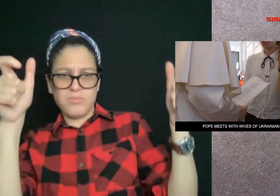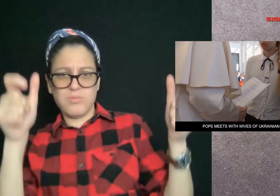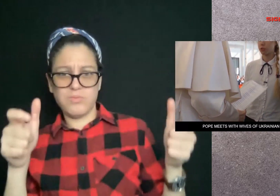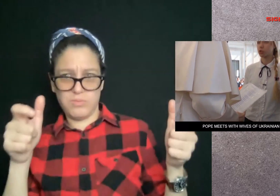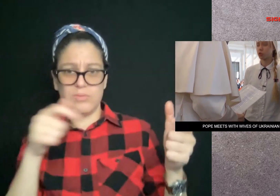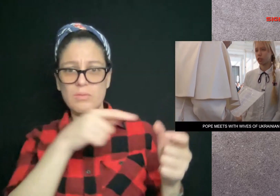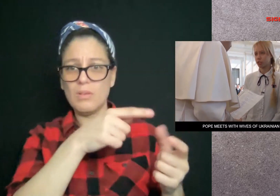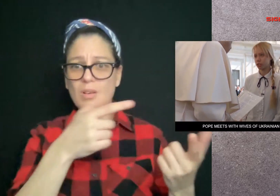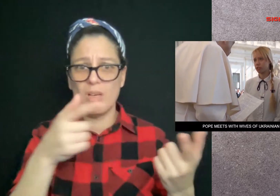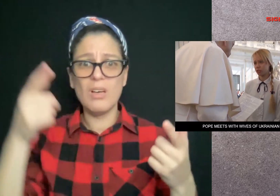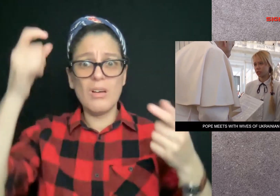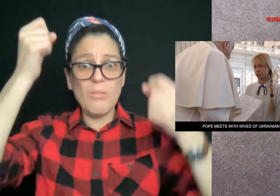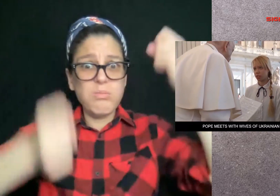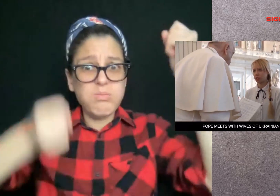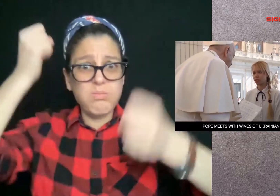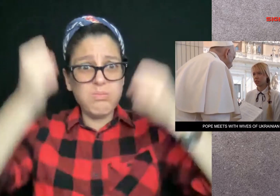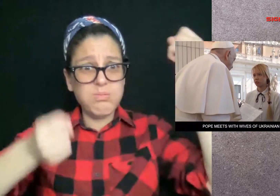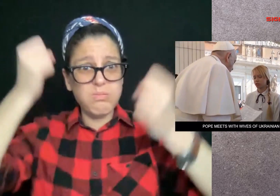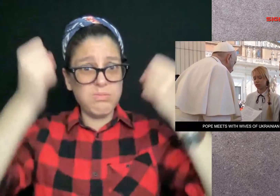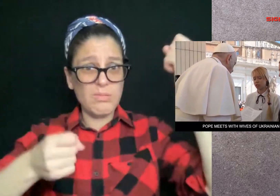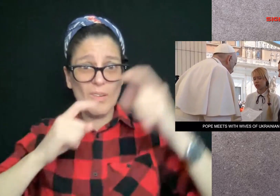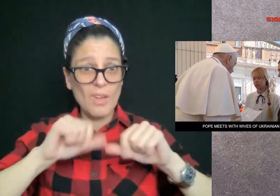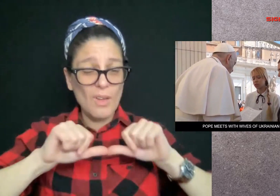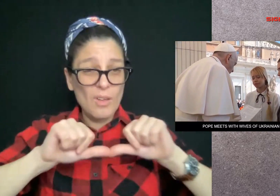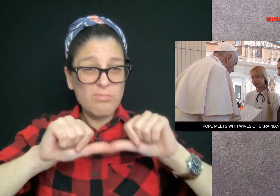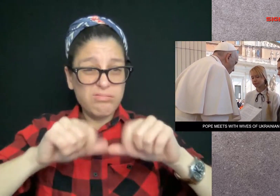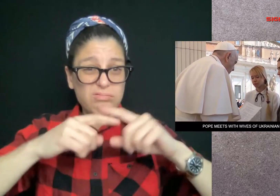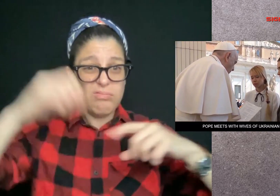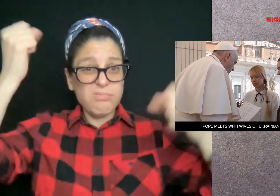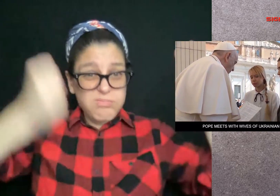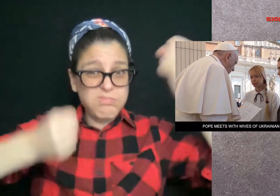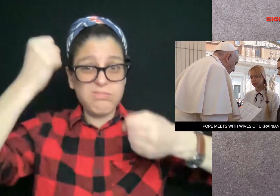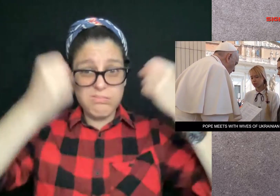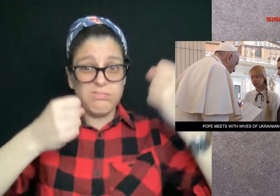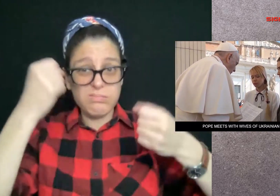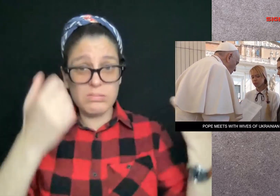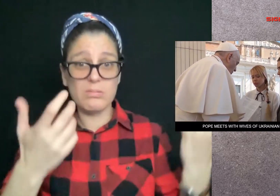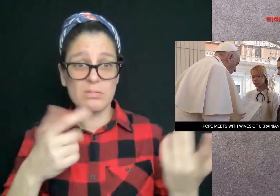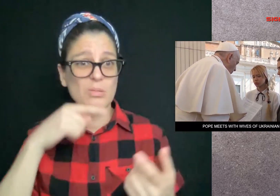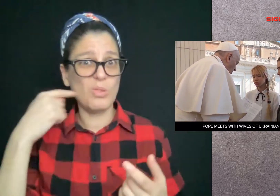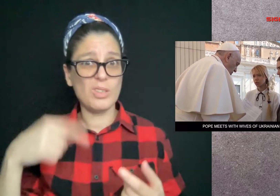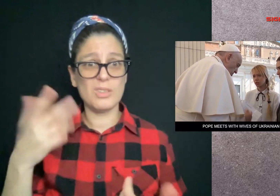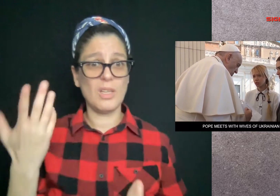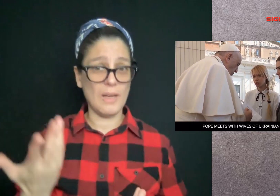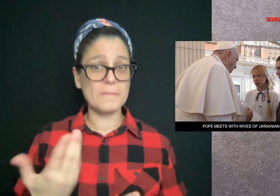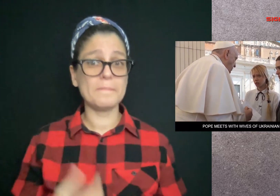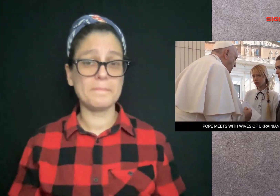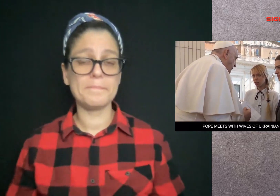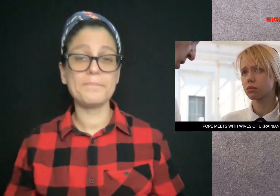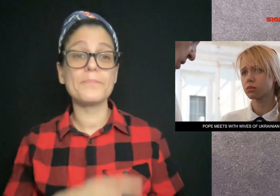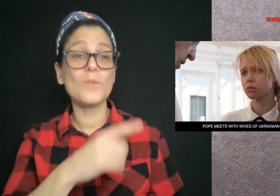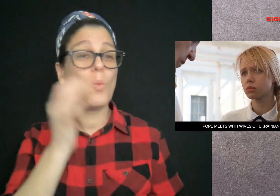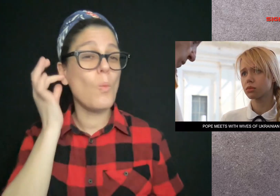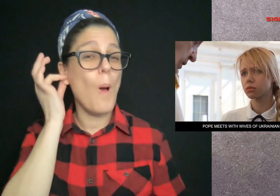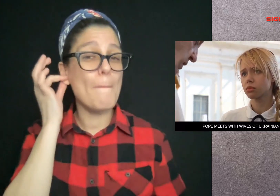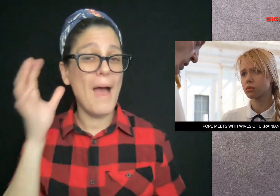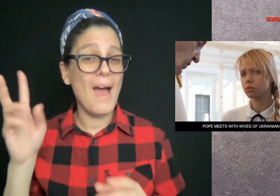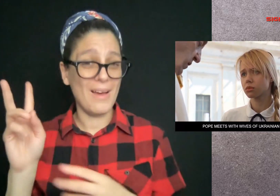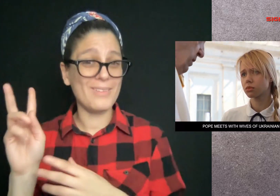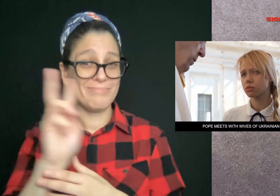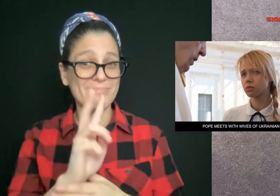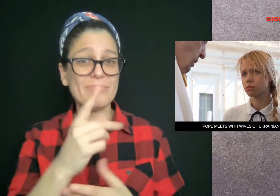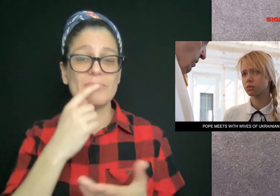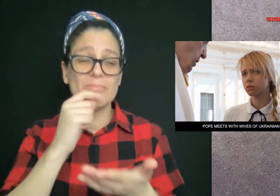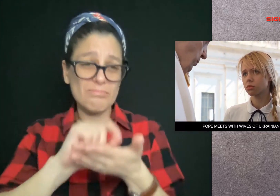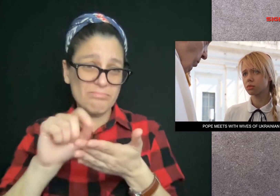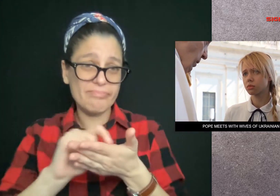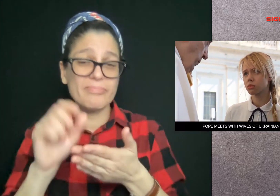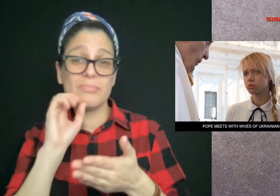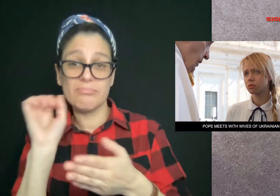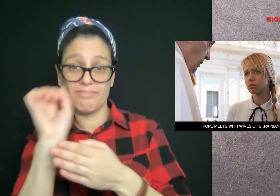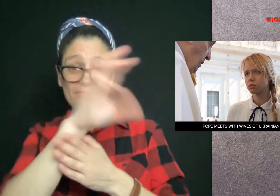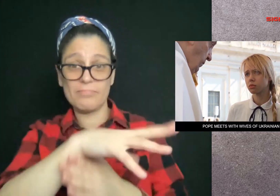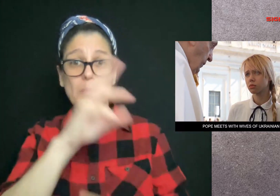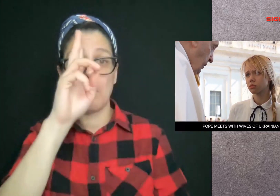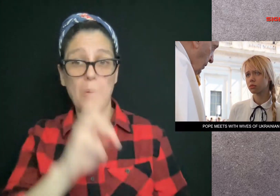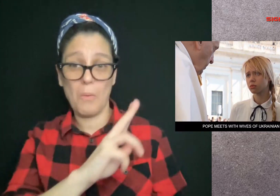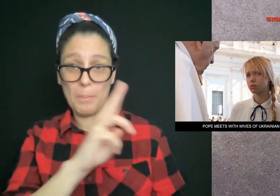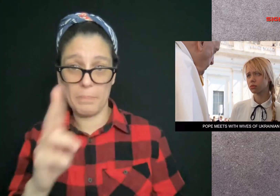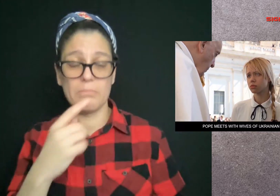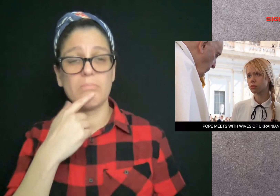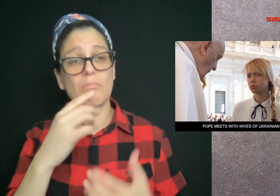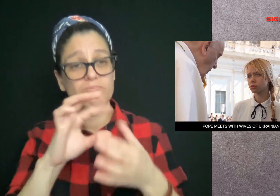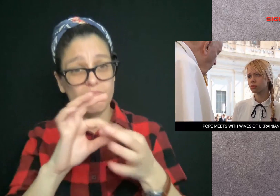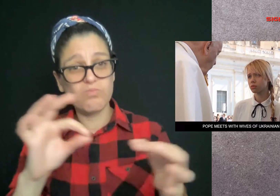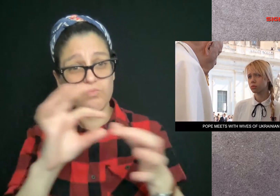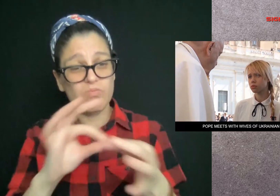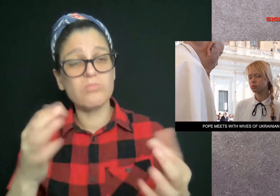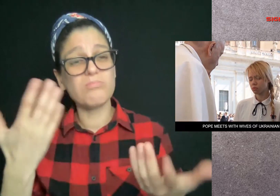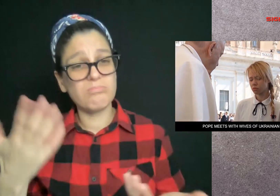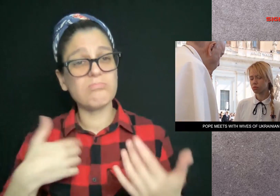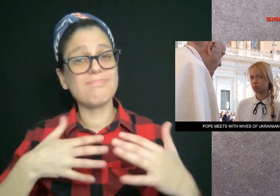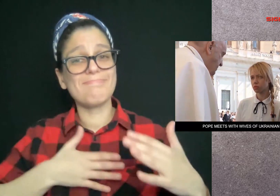their husbands are defending the plant as Russian bombing attacks continue